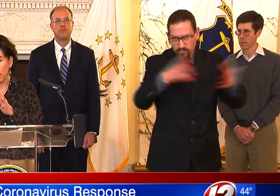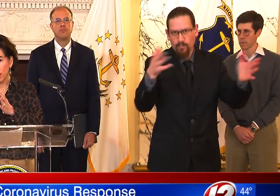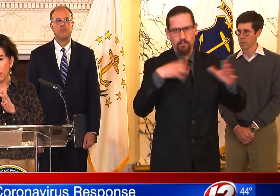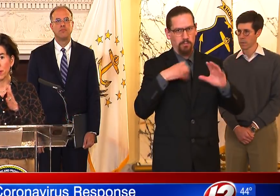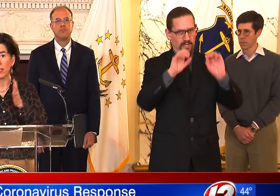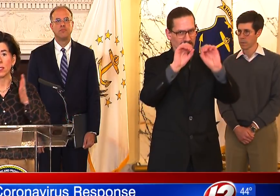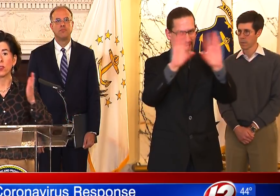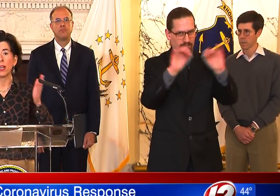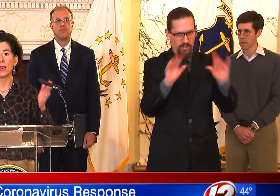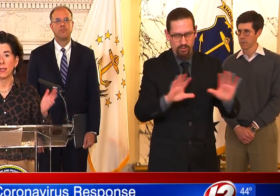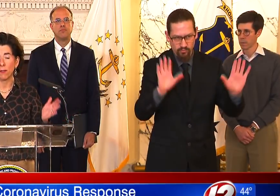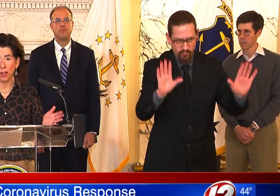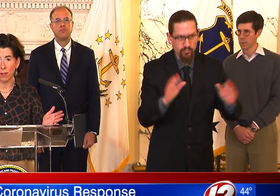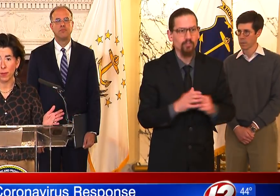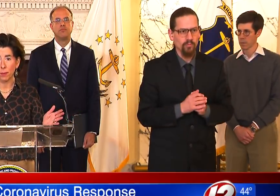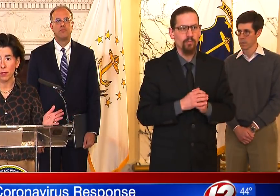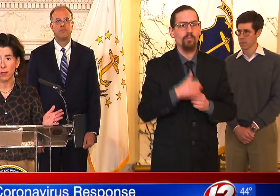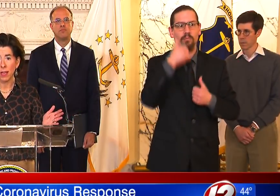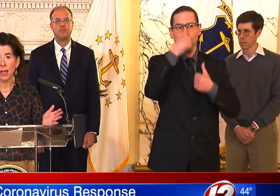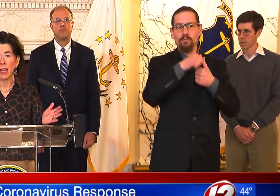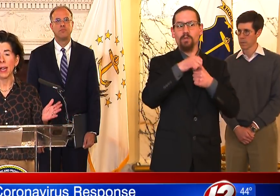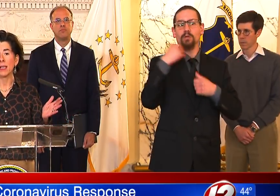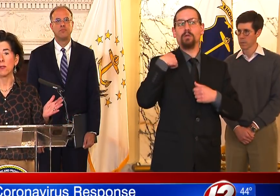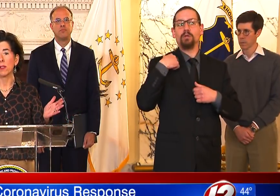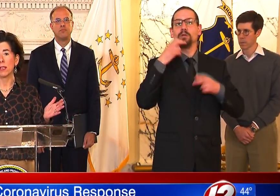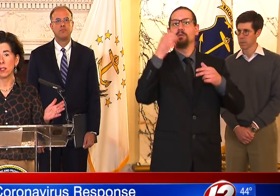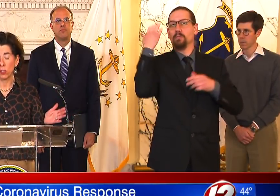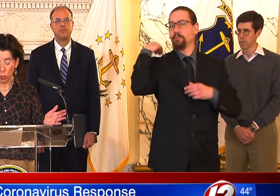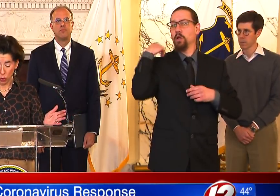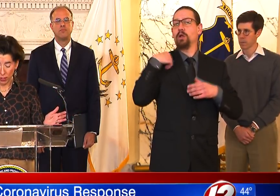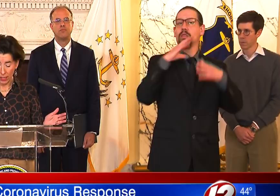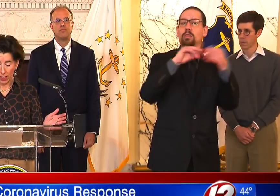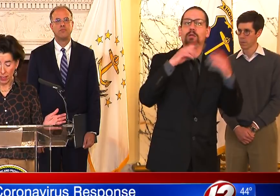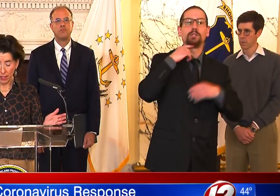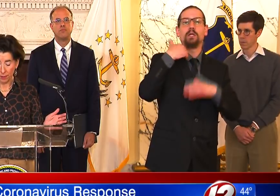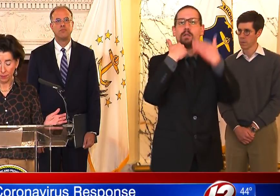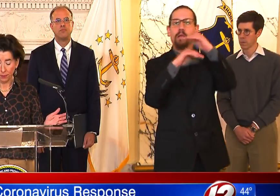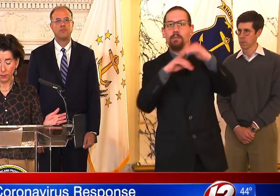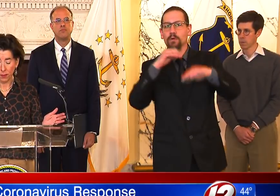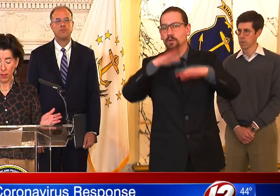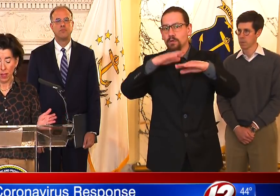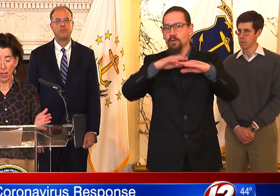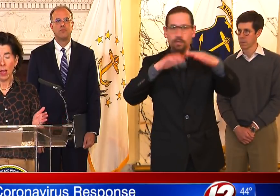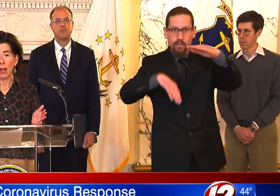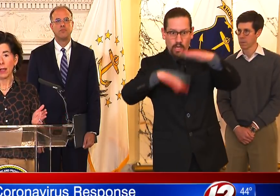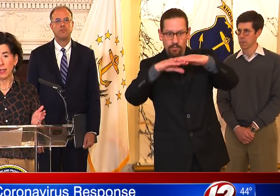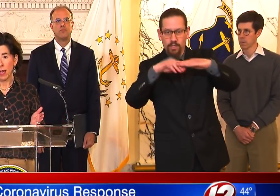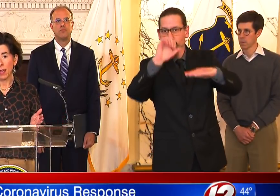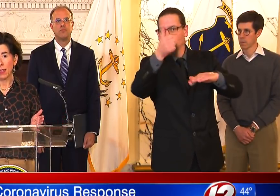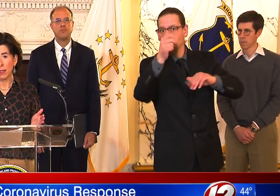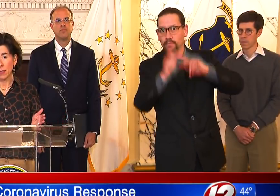WEEK AGO. ALL WEEK OR TWO AGO I SAID 10